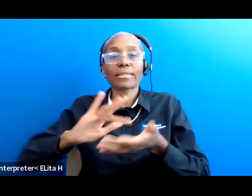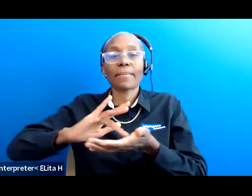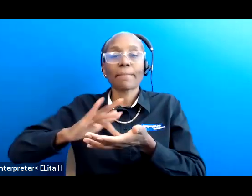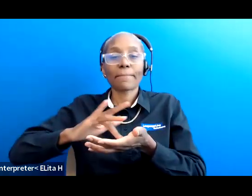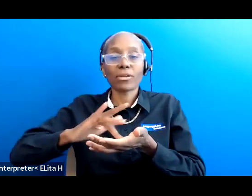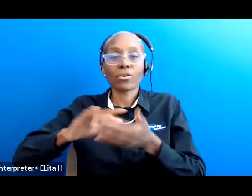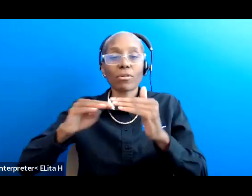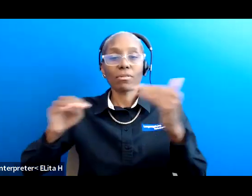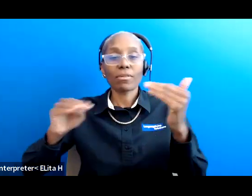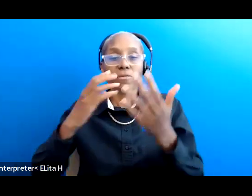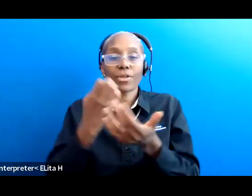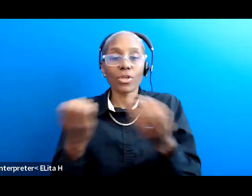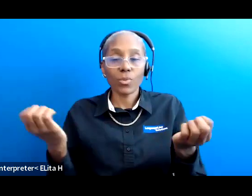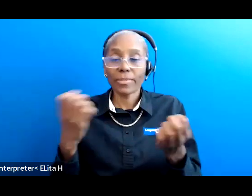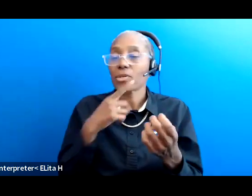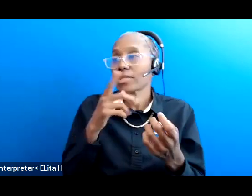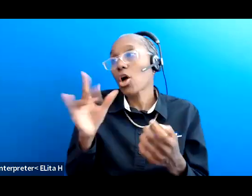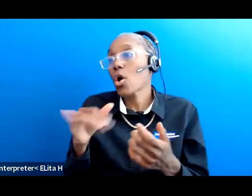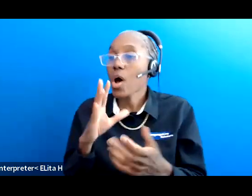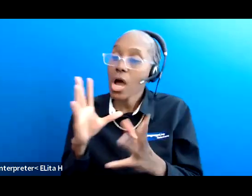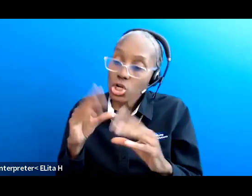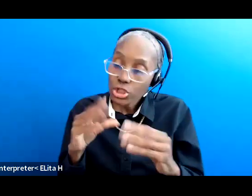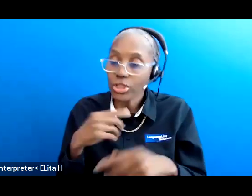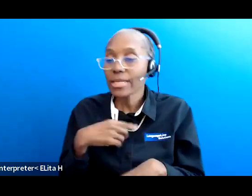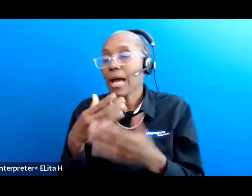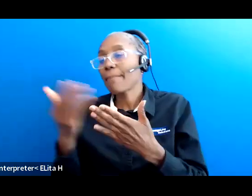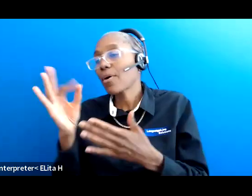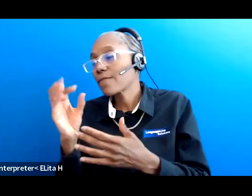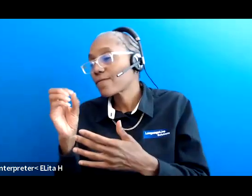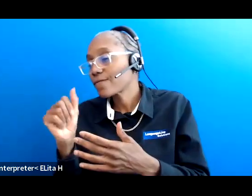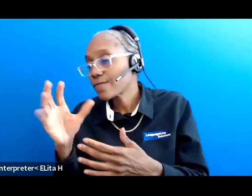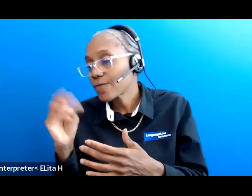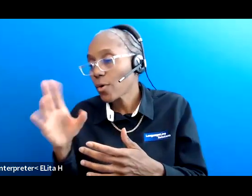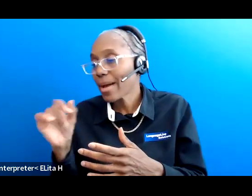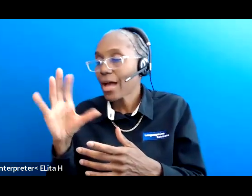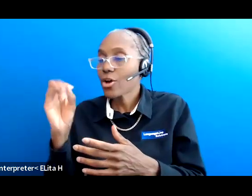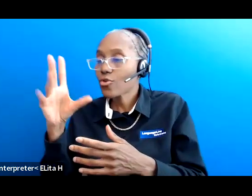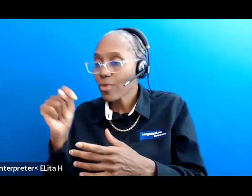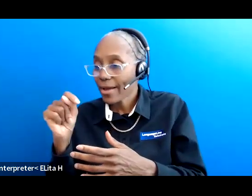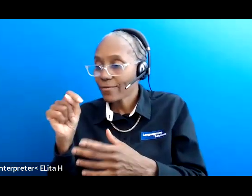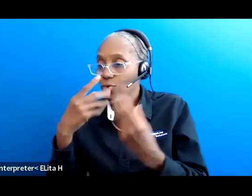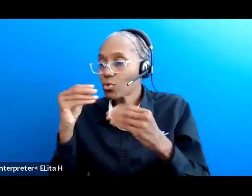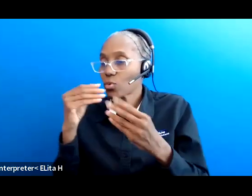Some people will say, “Oh, a pillow is cushiony or I got some foam at the craft store because really that's all these things are just foam cushions.”